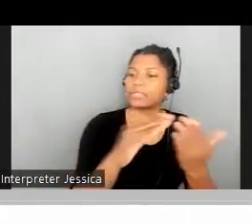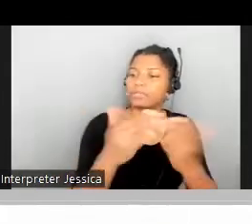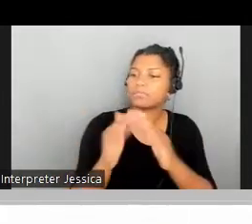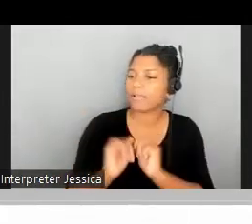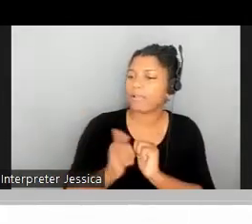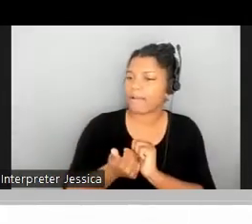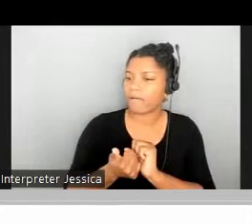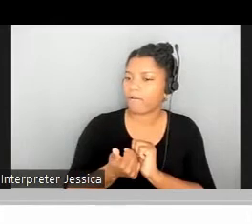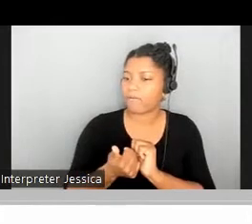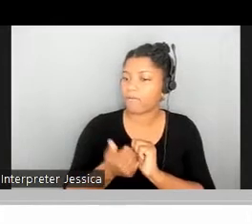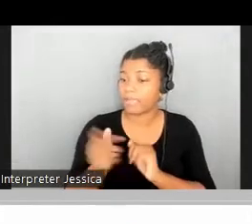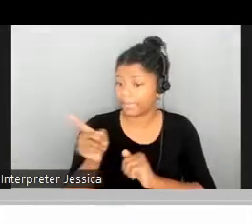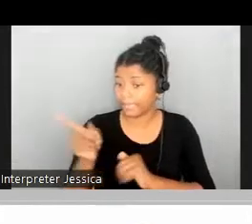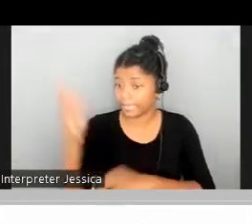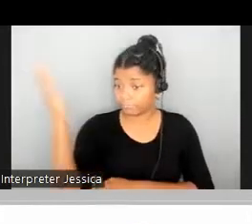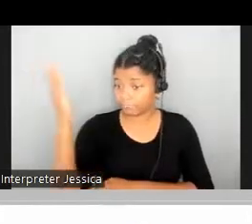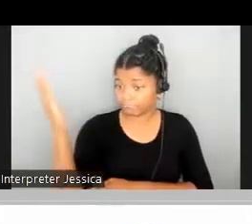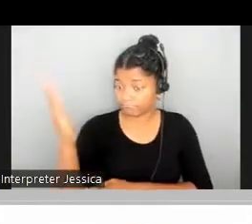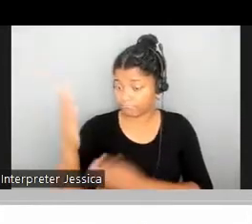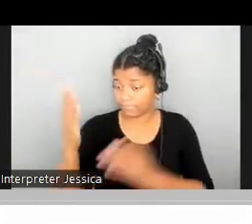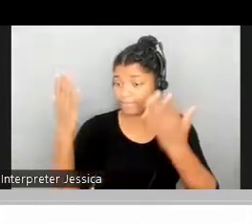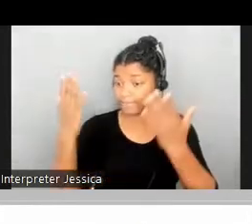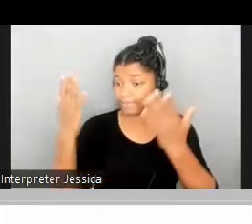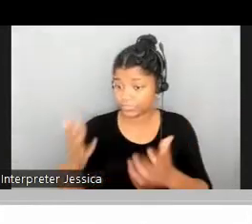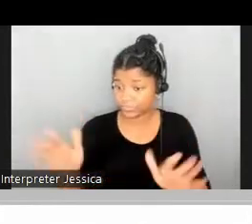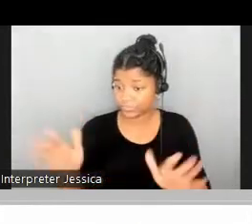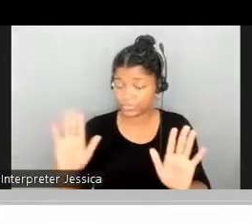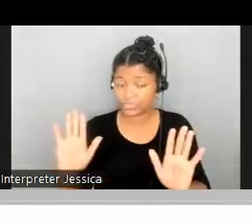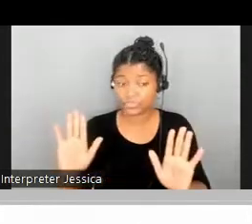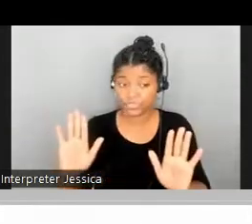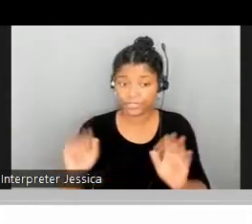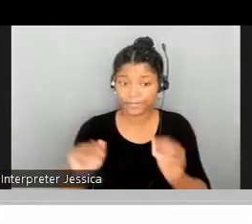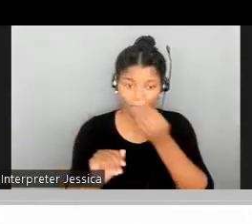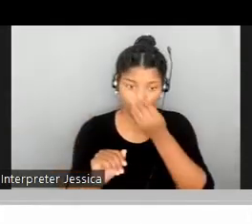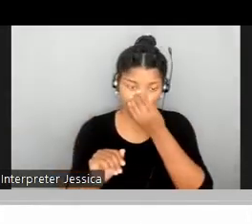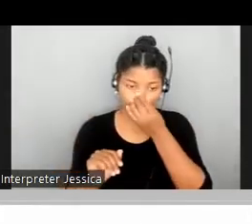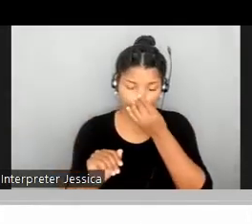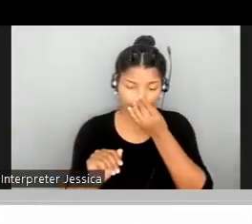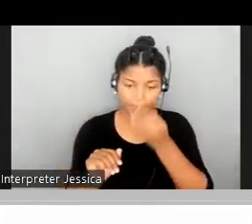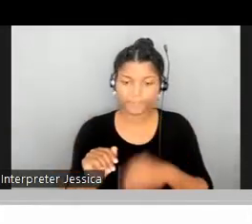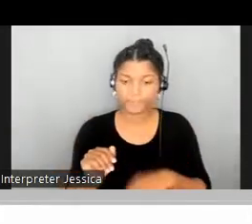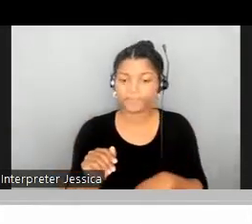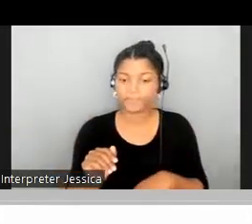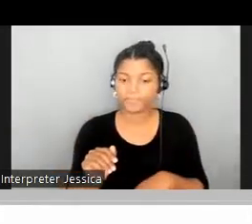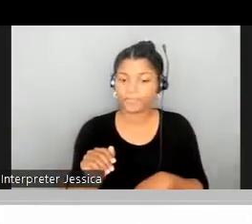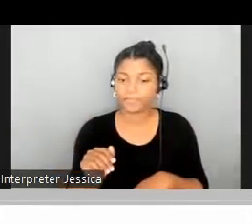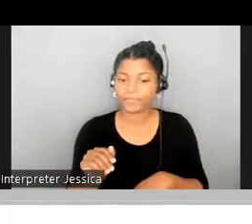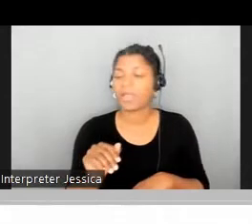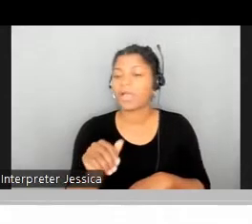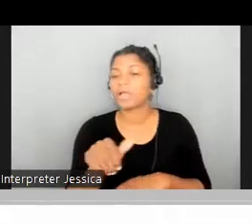After this overview, he is going to be joined by two more Hawkeyes.